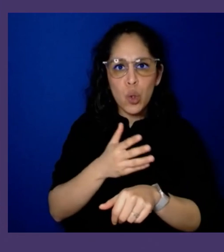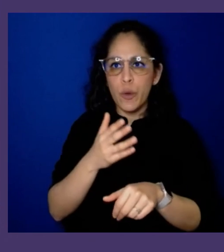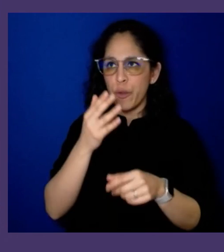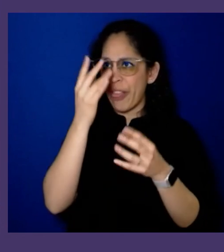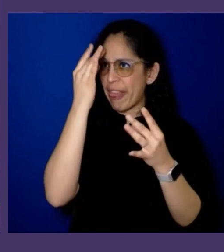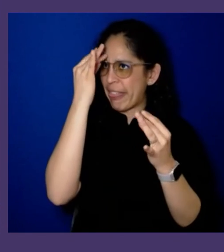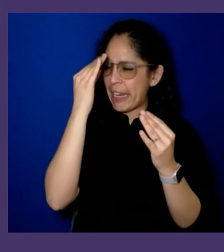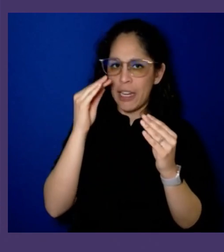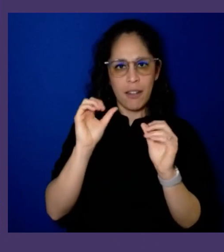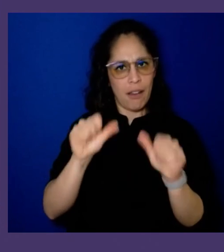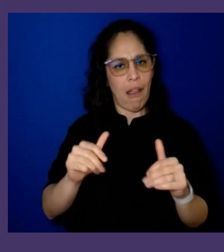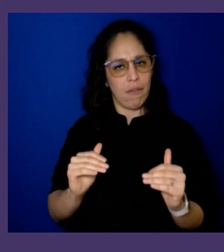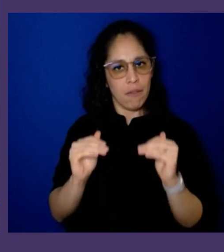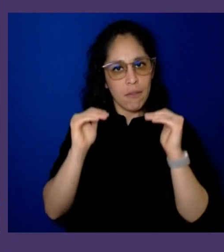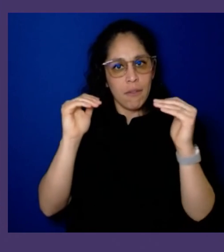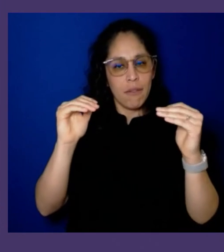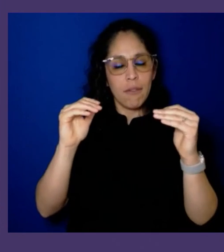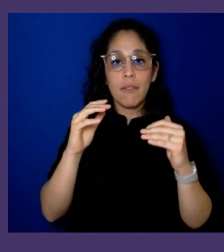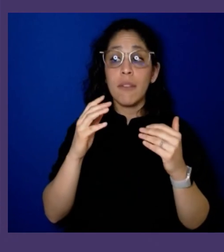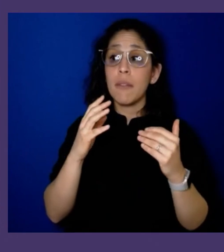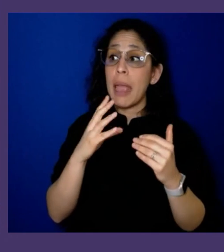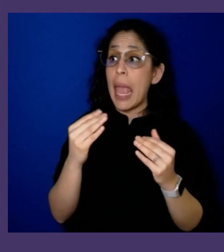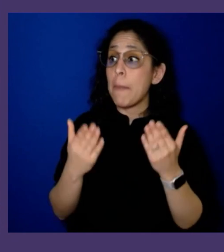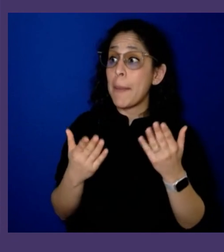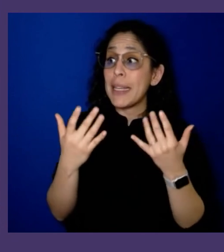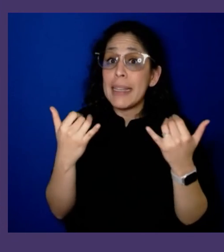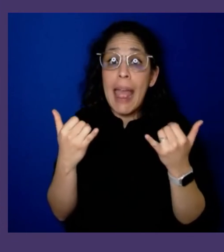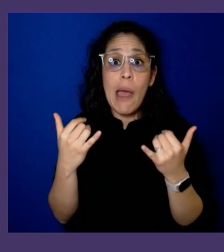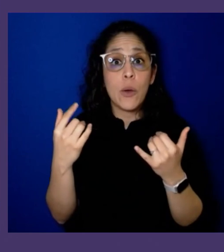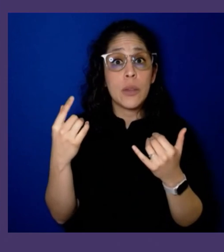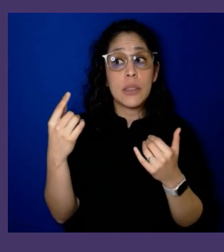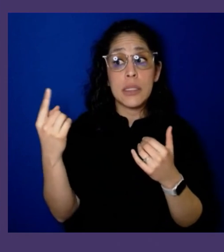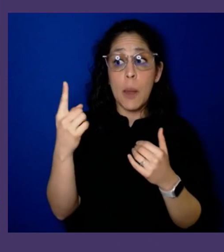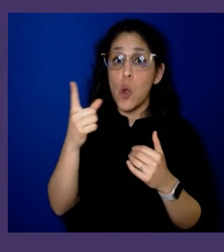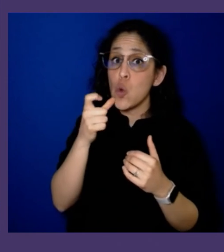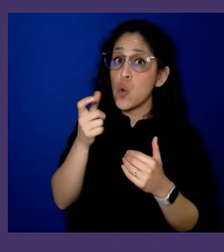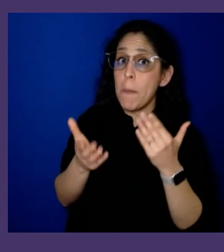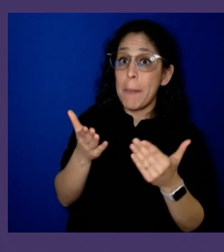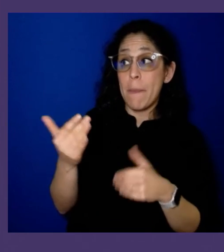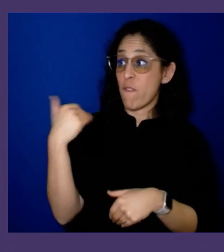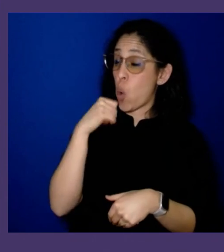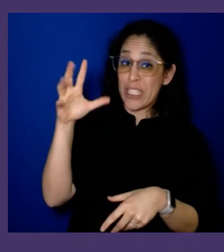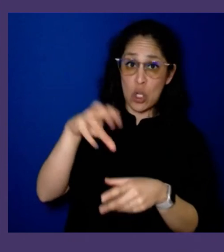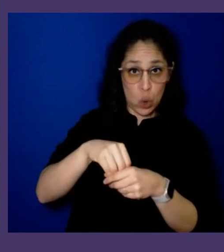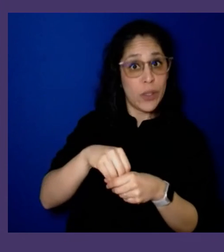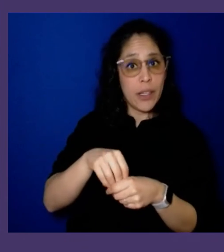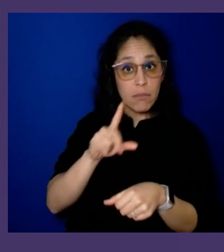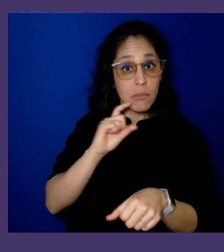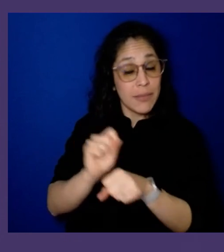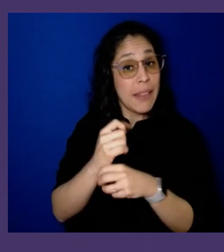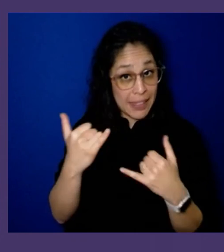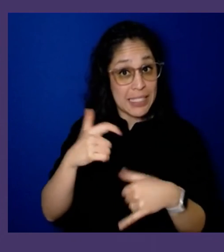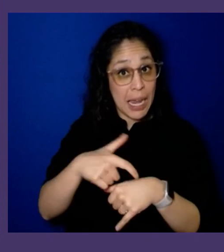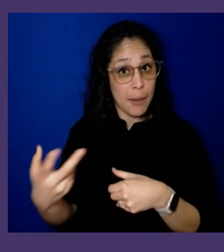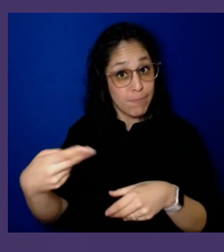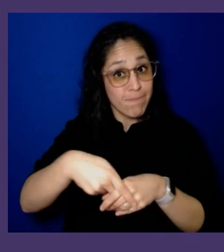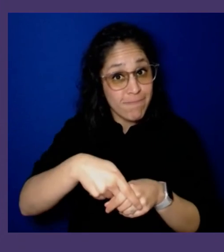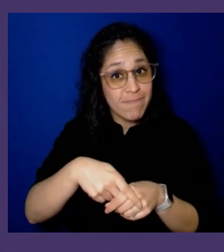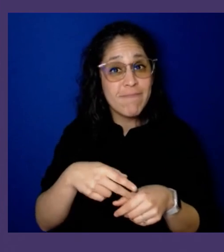maybe now someone is included that wasn't included before. Daryk Kohler: Thank you, everyone.